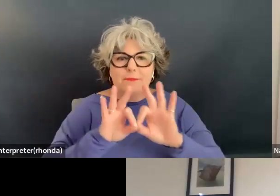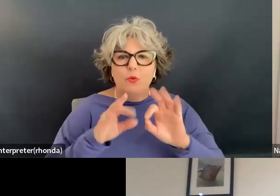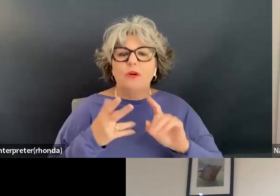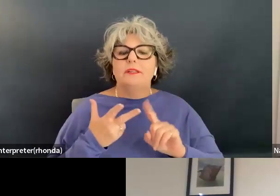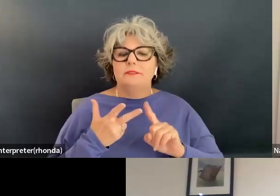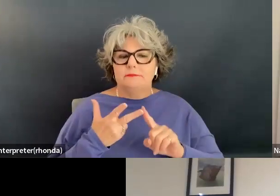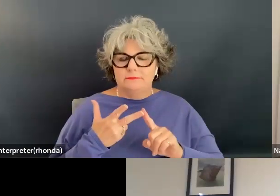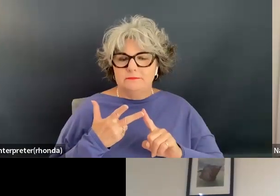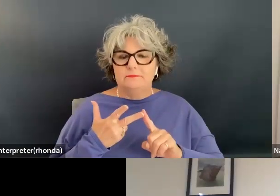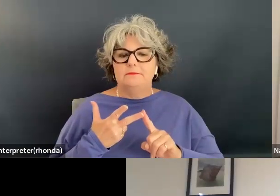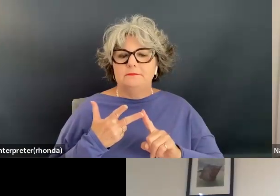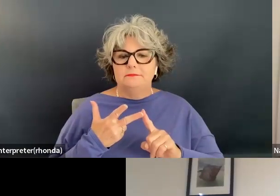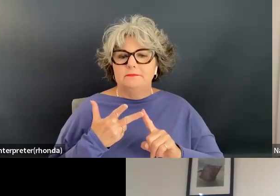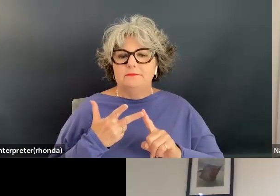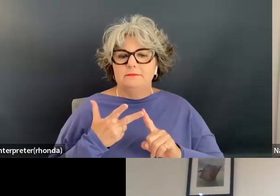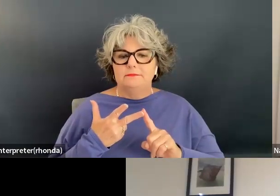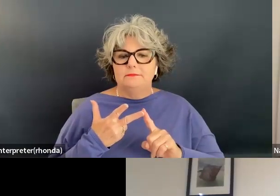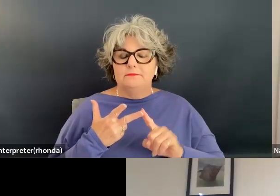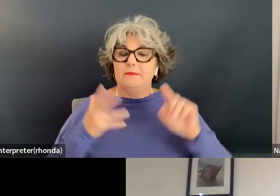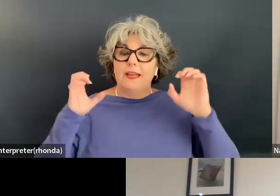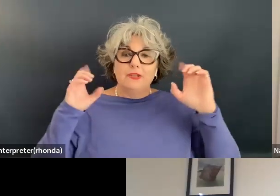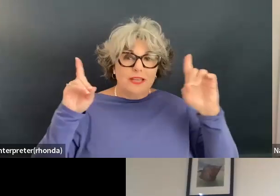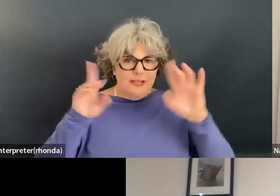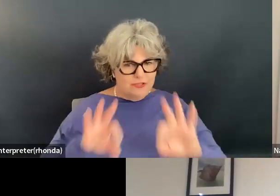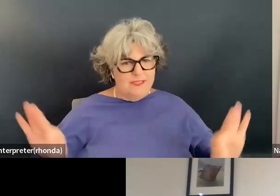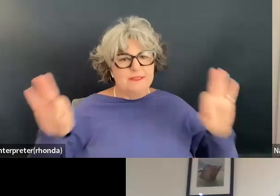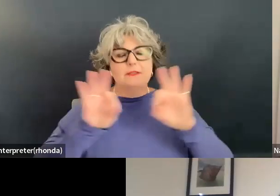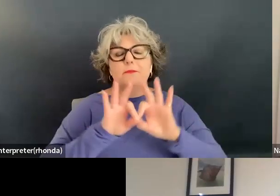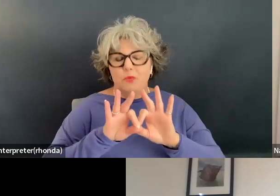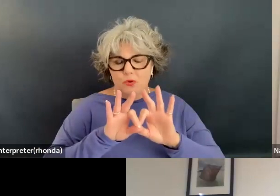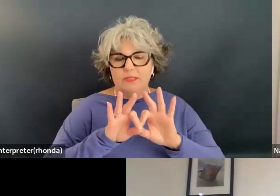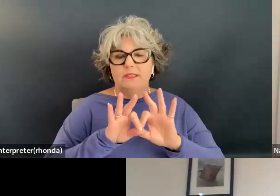It plays a key role in even this supporting process.